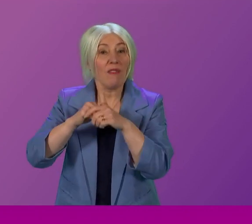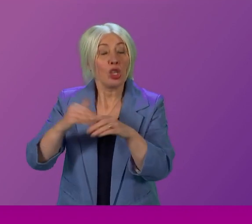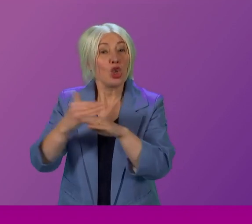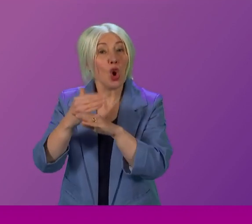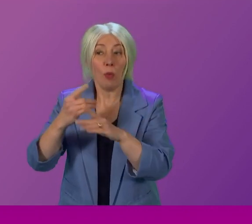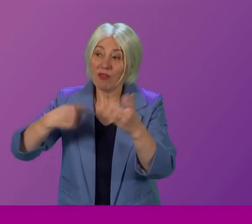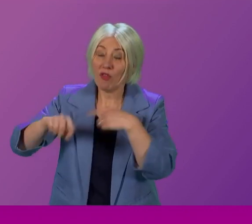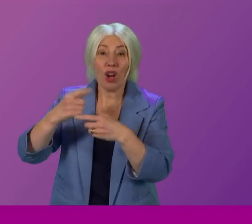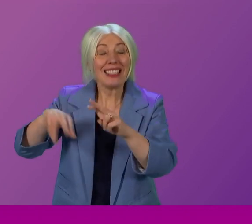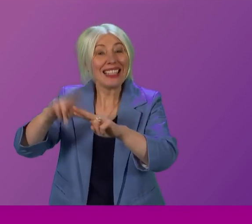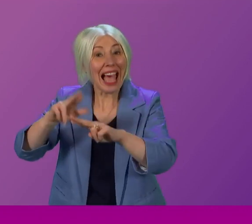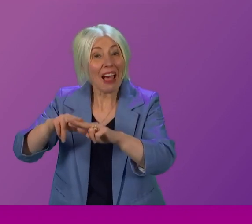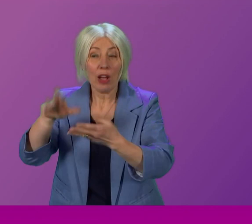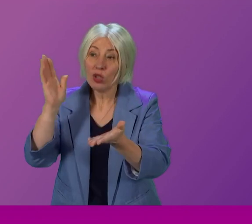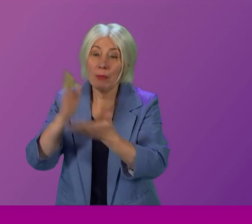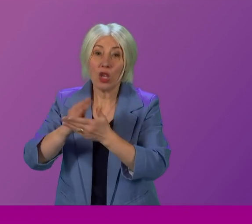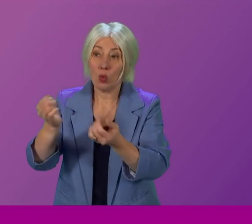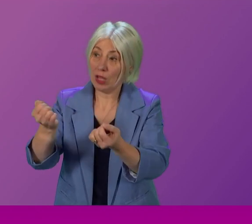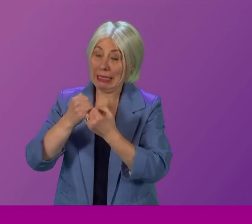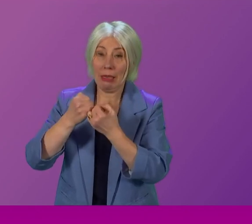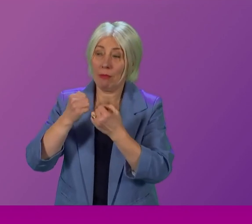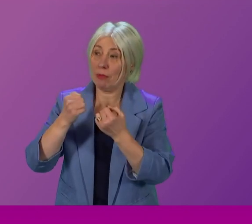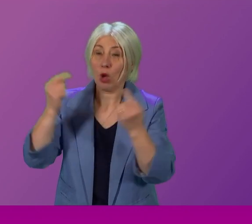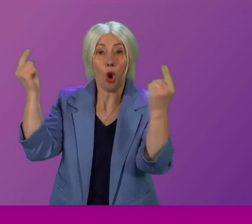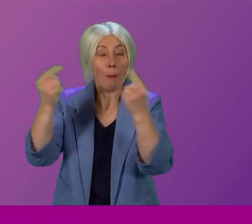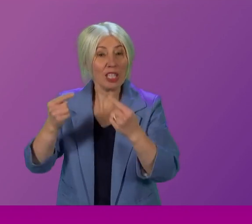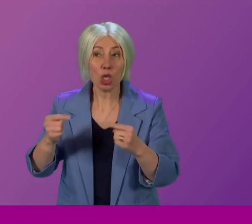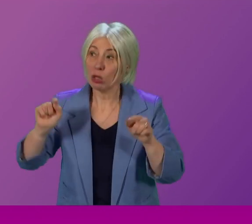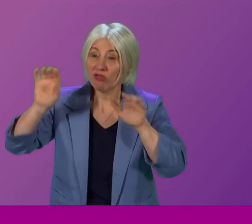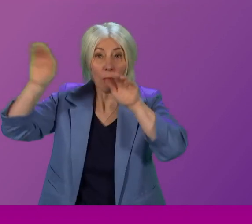allows industry to retain international competitiveness. Mark Ruskell is right